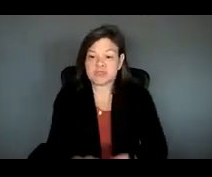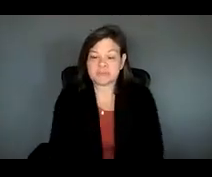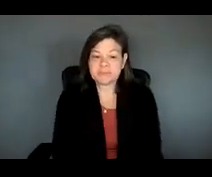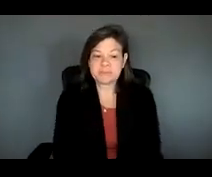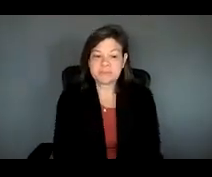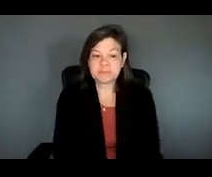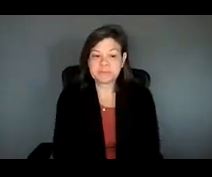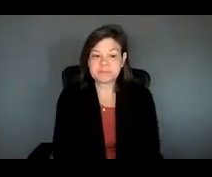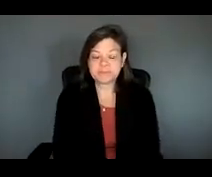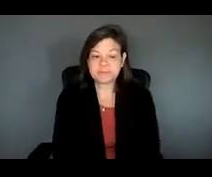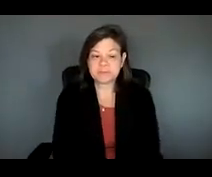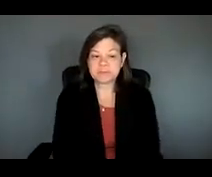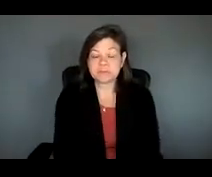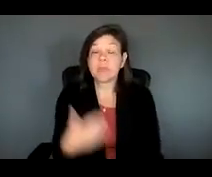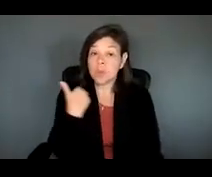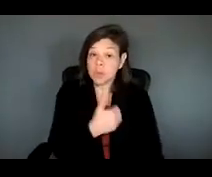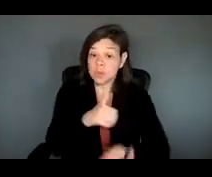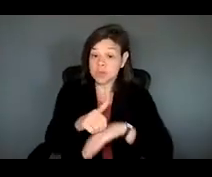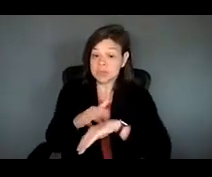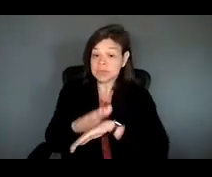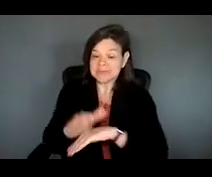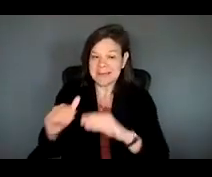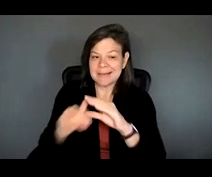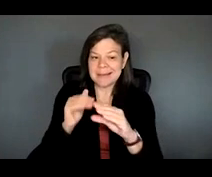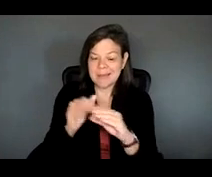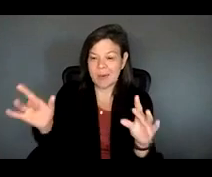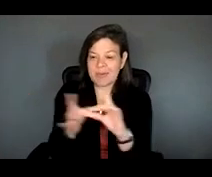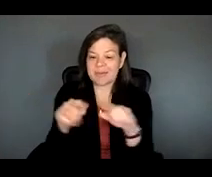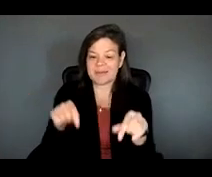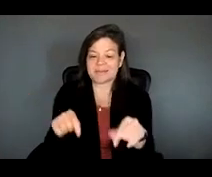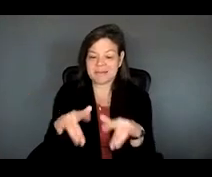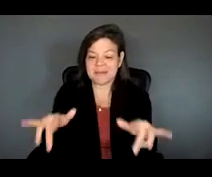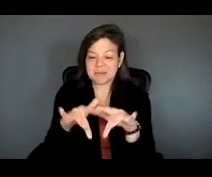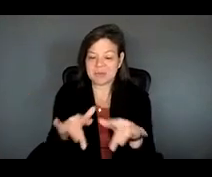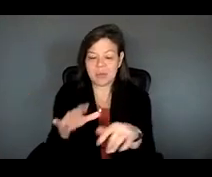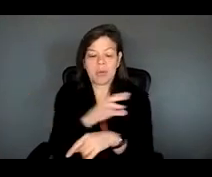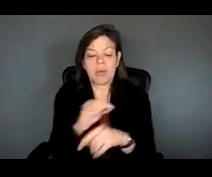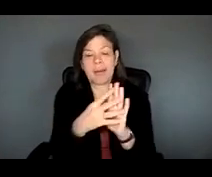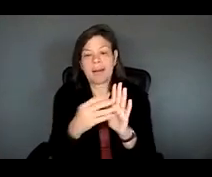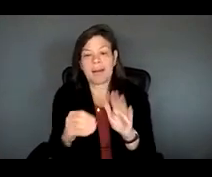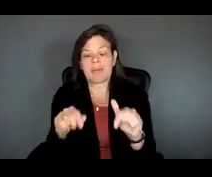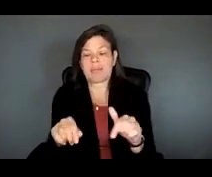We will send out a follow up email with a link to the recording of today's presentation and a copy of the webinar transcript.